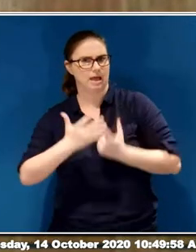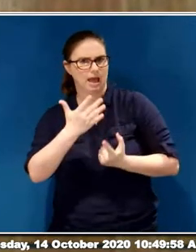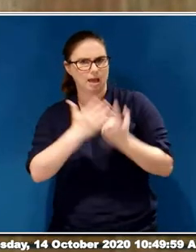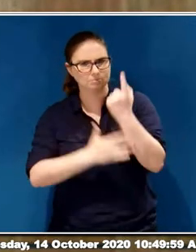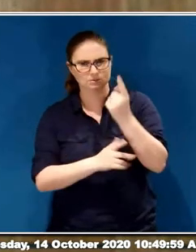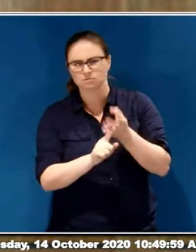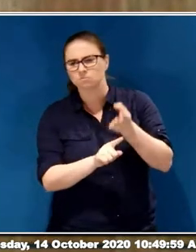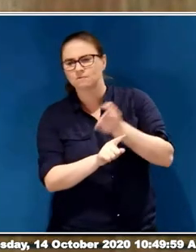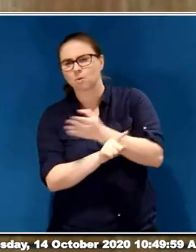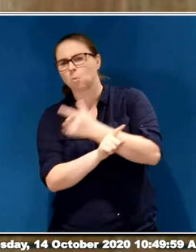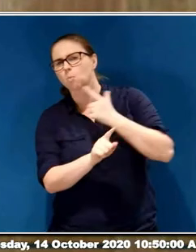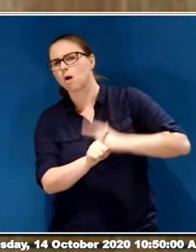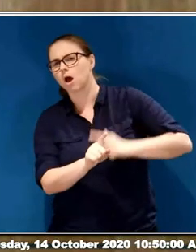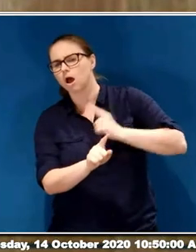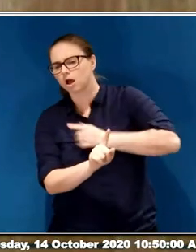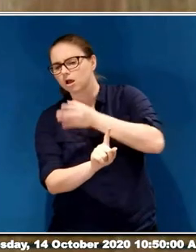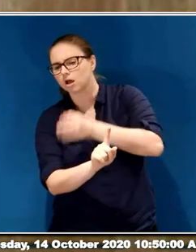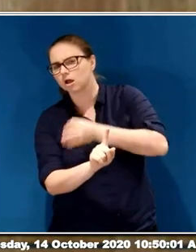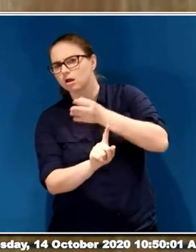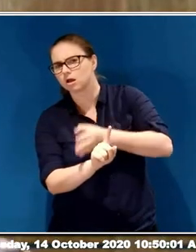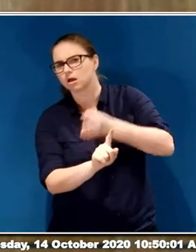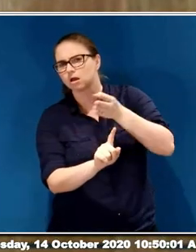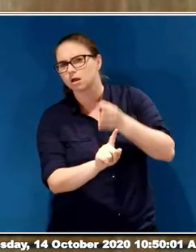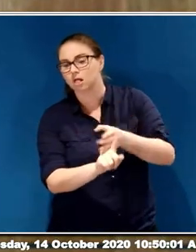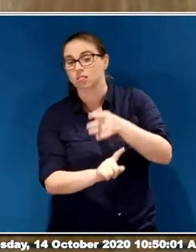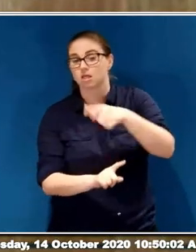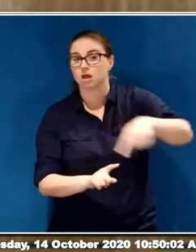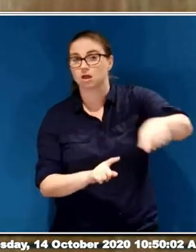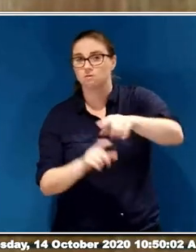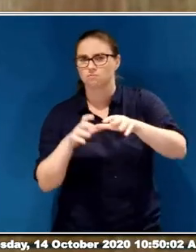see Kobe was becoming heightened and something was triggering him,